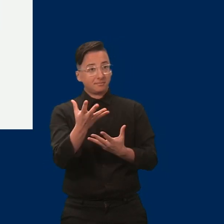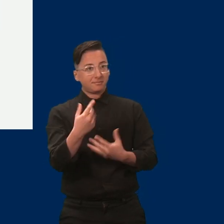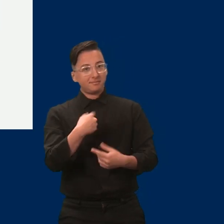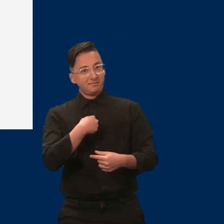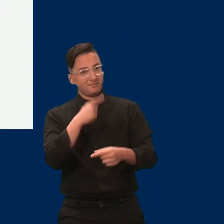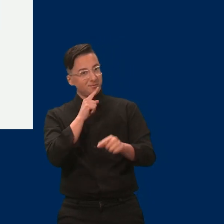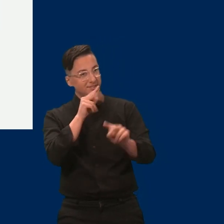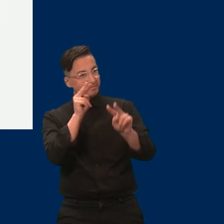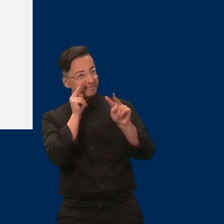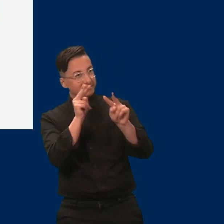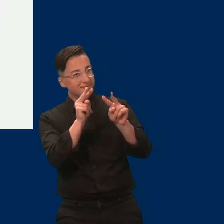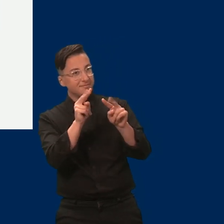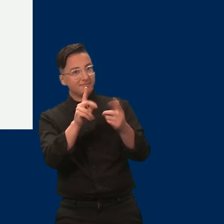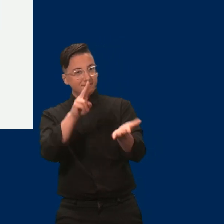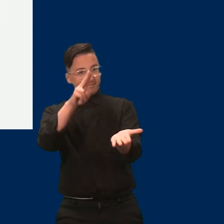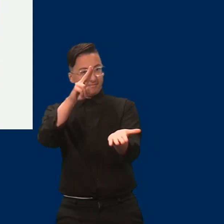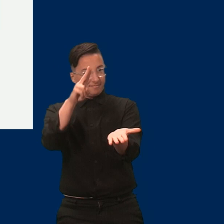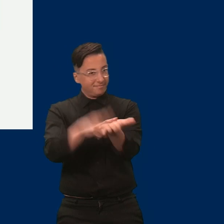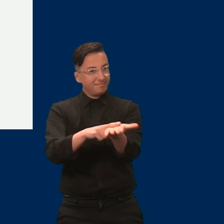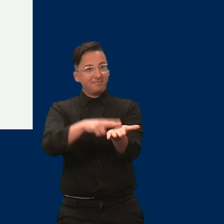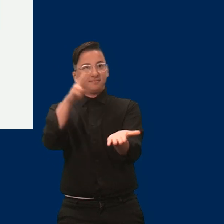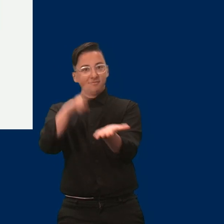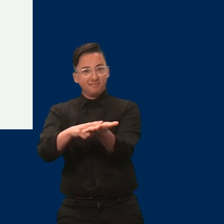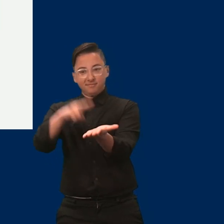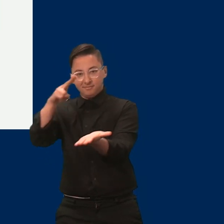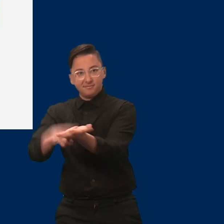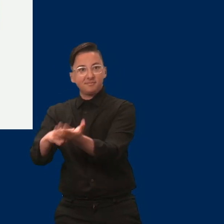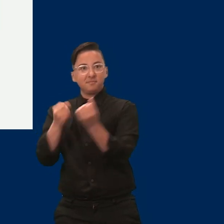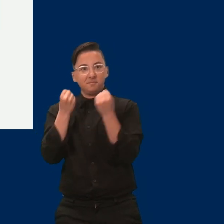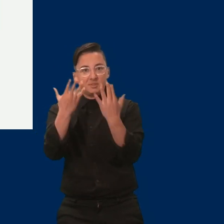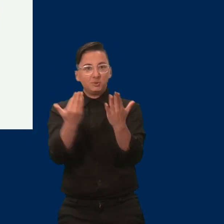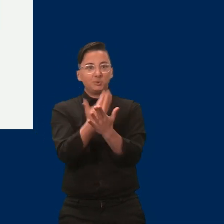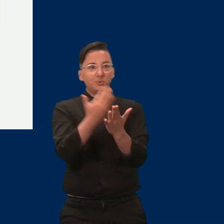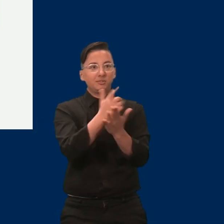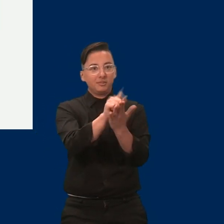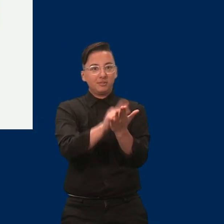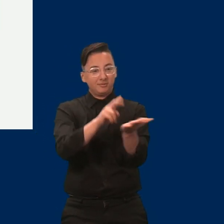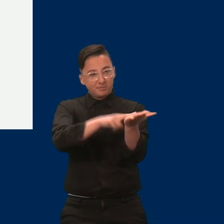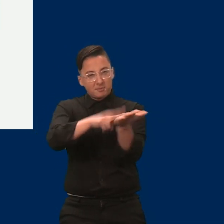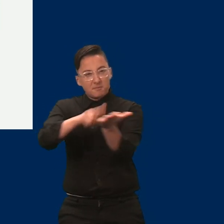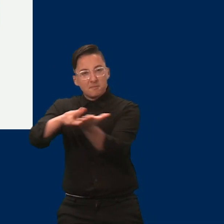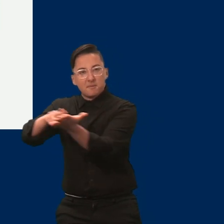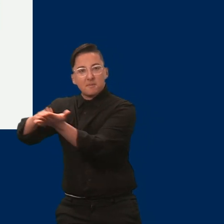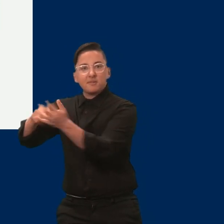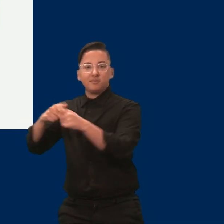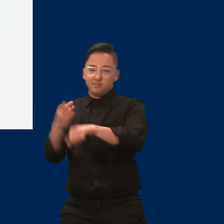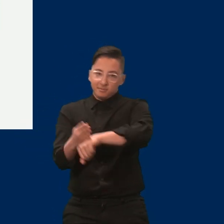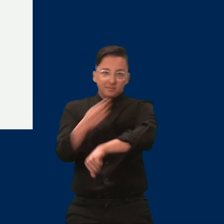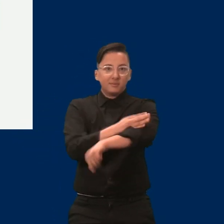this year that improve the lives of Minnesotans. And I know that the Lieutenant Governor and I, the idea